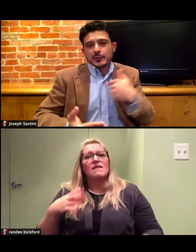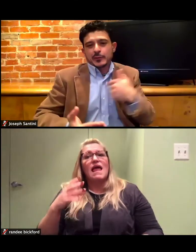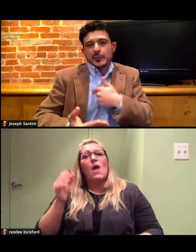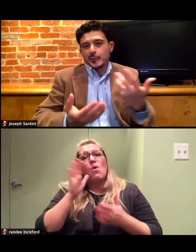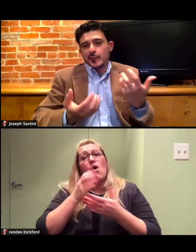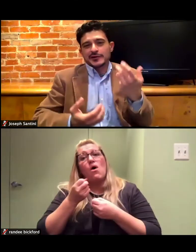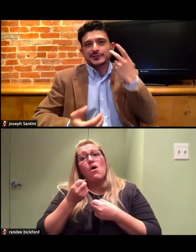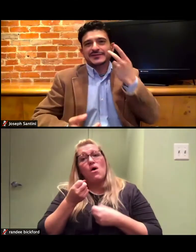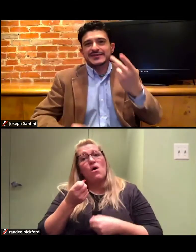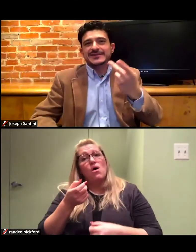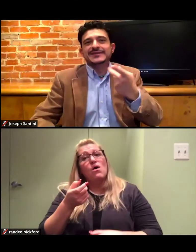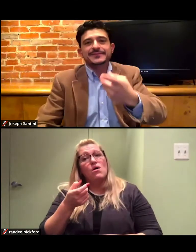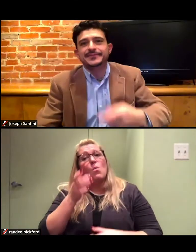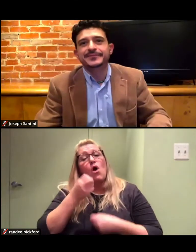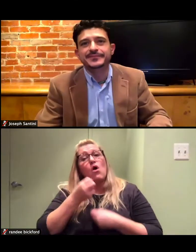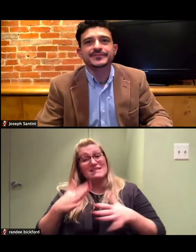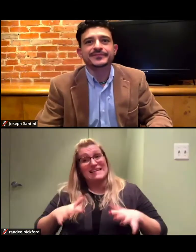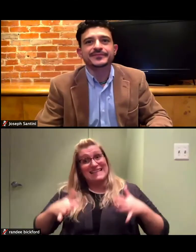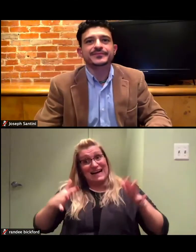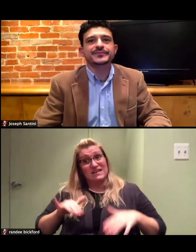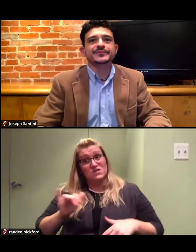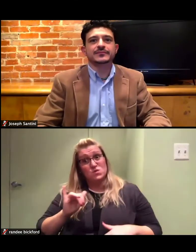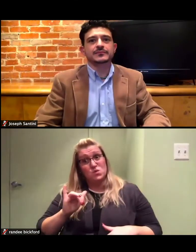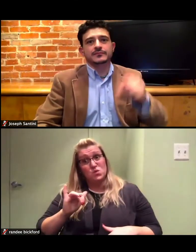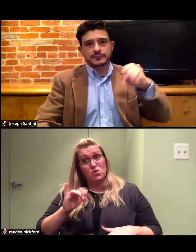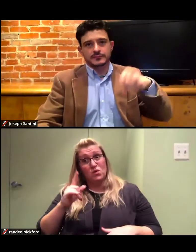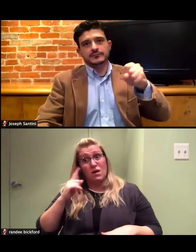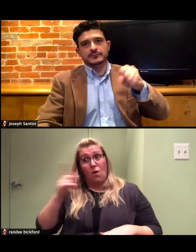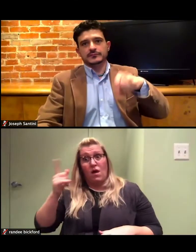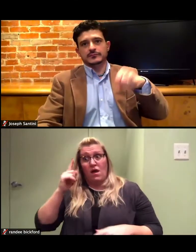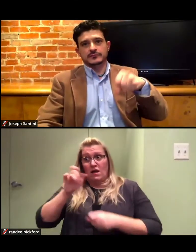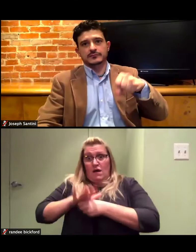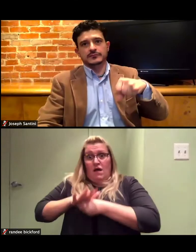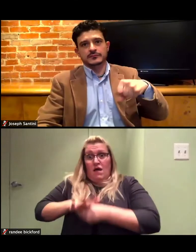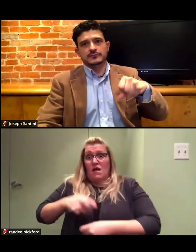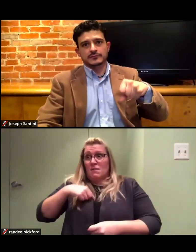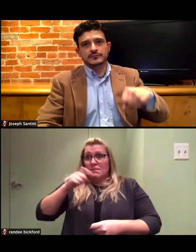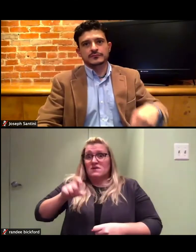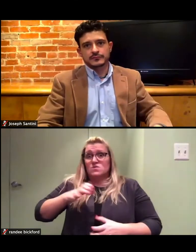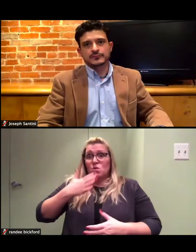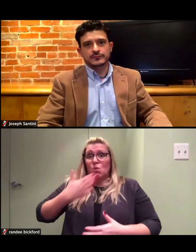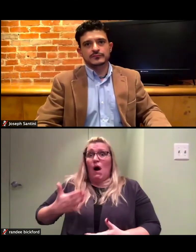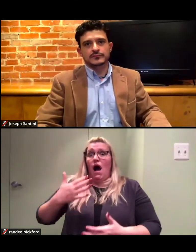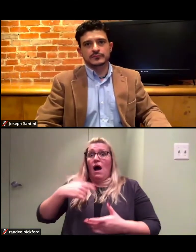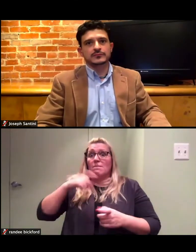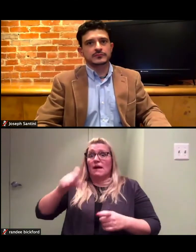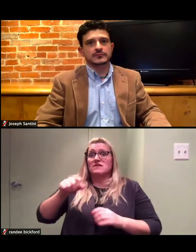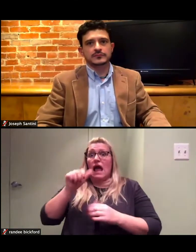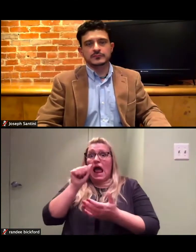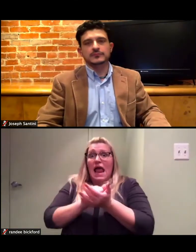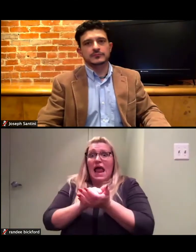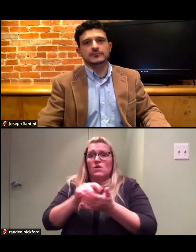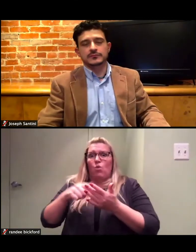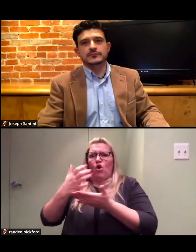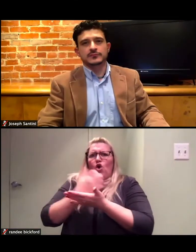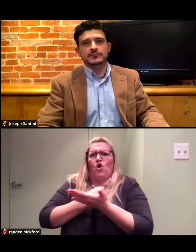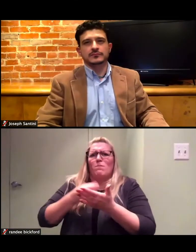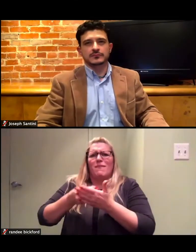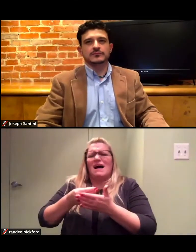because it impacts them in a different way and we don't wanna do that. And also it causes additional anxiety and stress that they must do well on a test